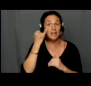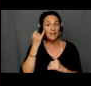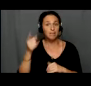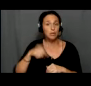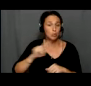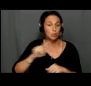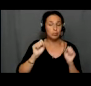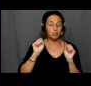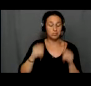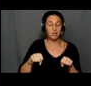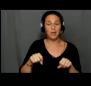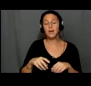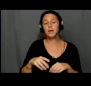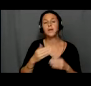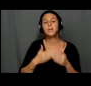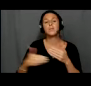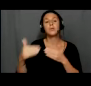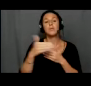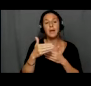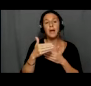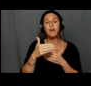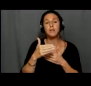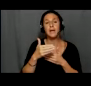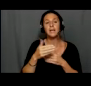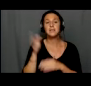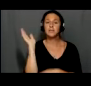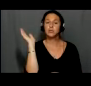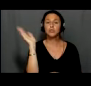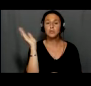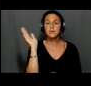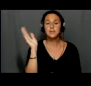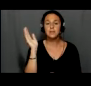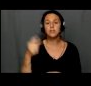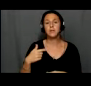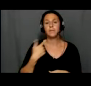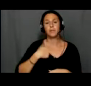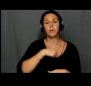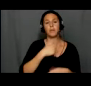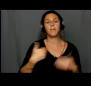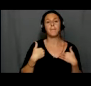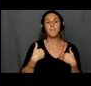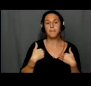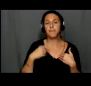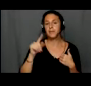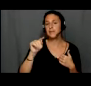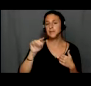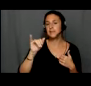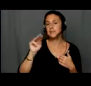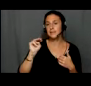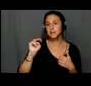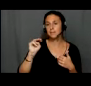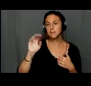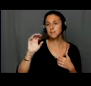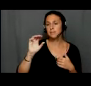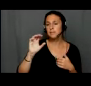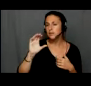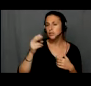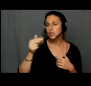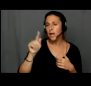Moving on to our next presentation, we have Tim Shadix, the legal director at